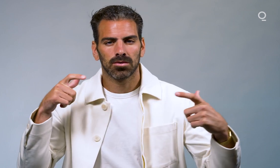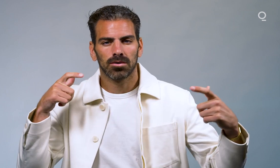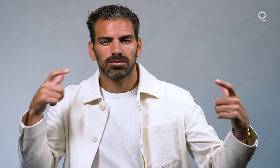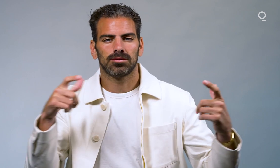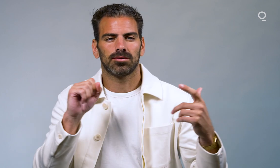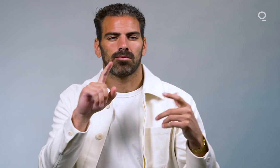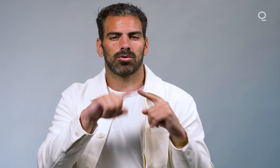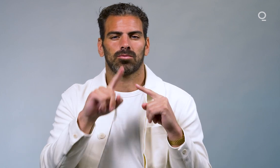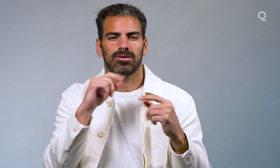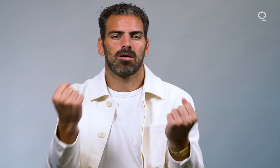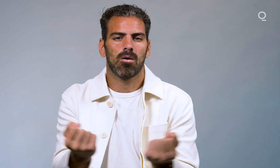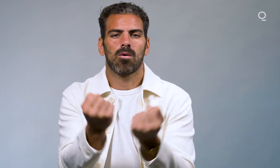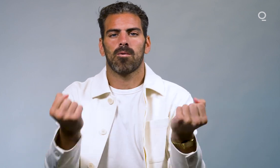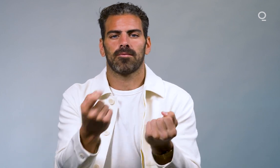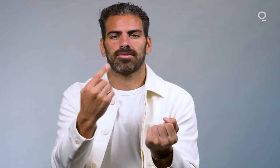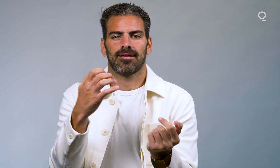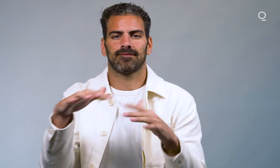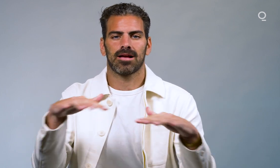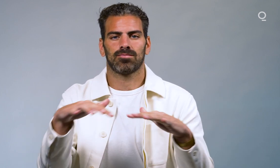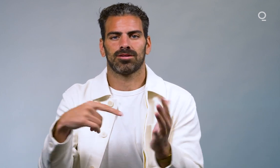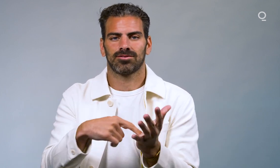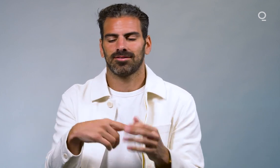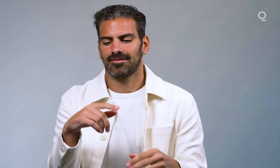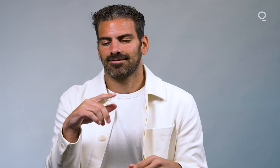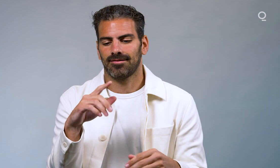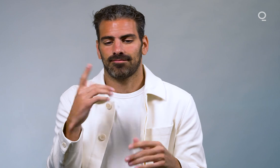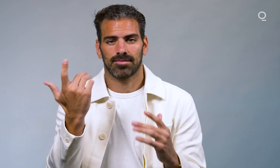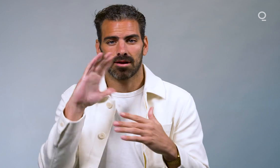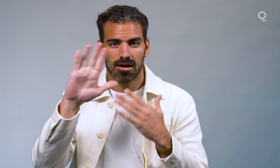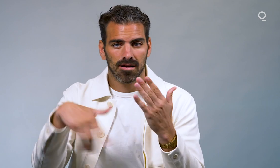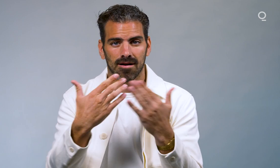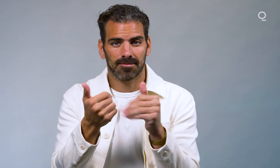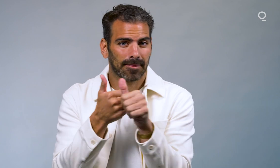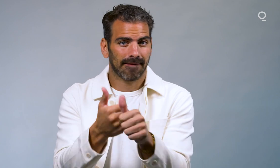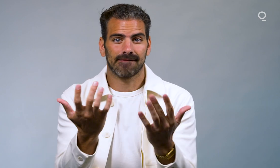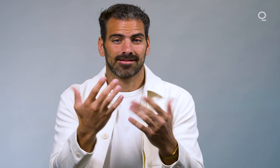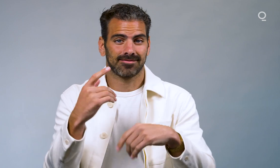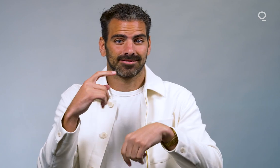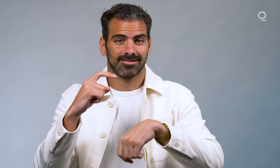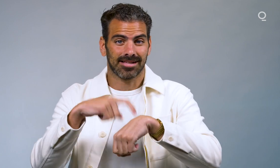we had to practice using other systems. We would often use larger studios that were quite wide open.